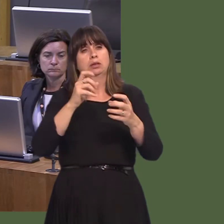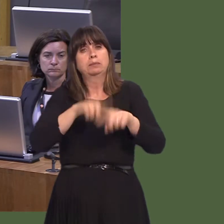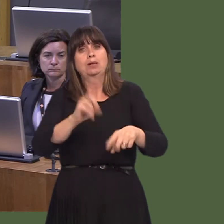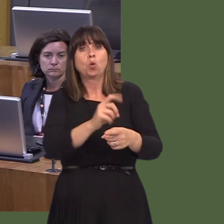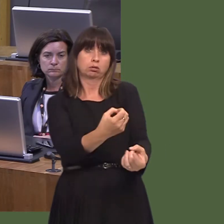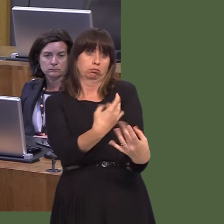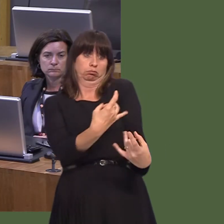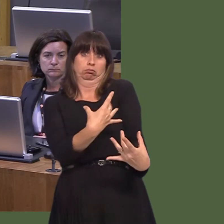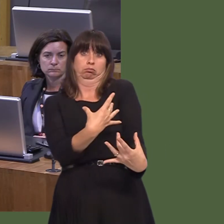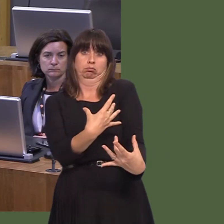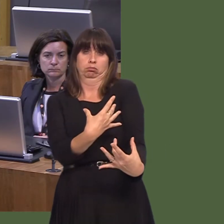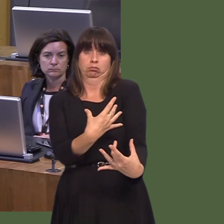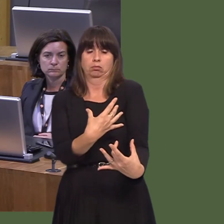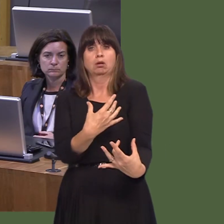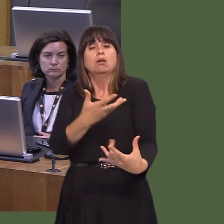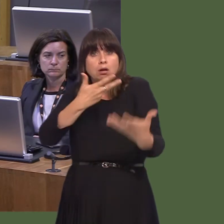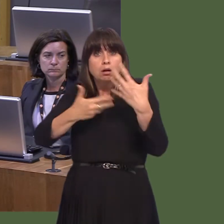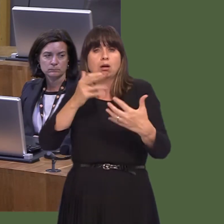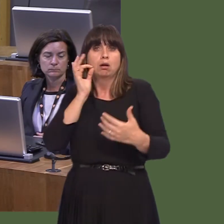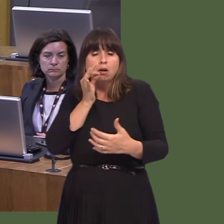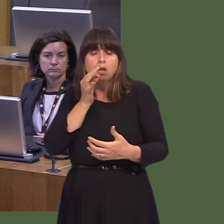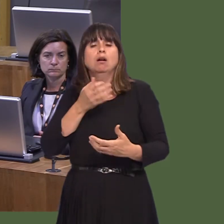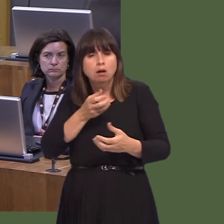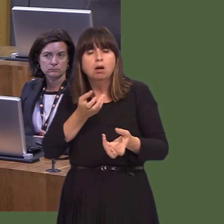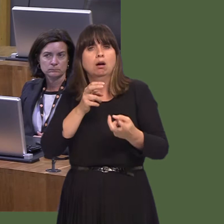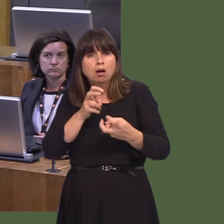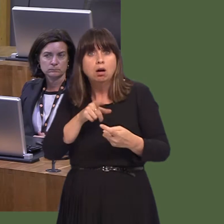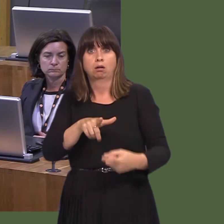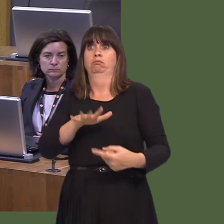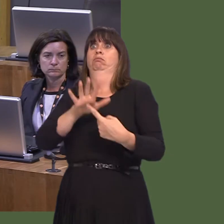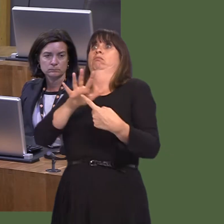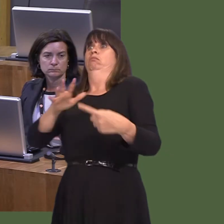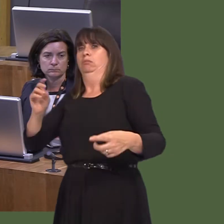provided by the person who's dialled 999, but I can say in response to his particular